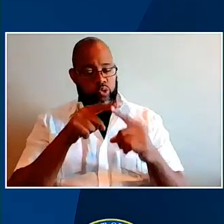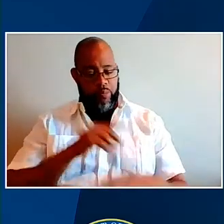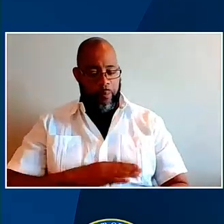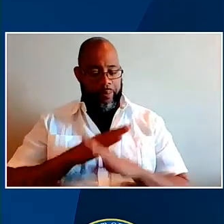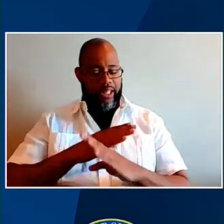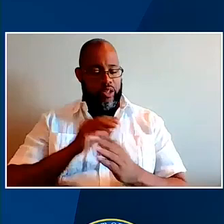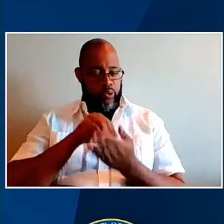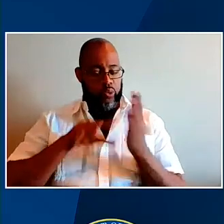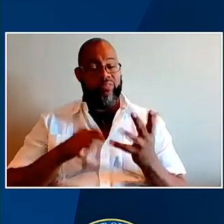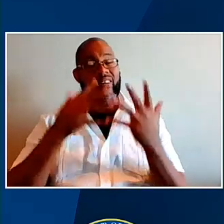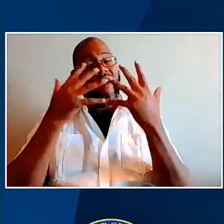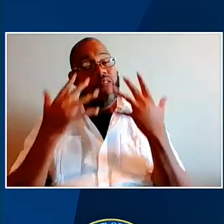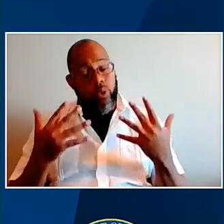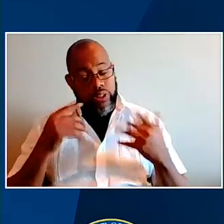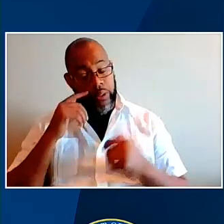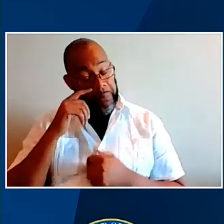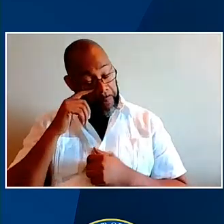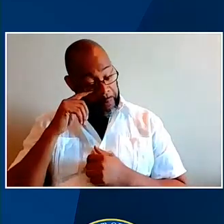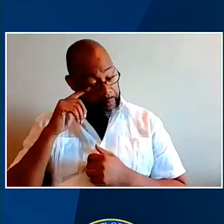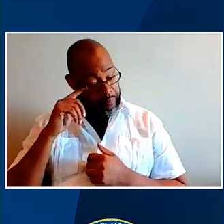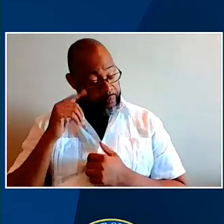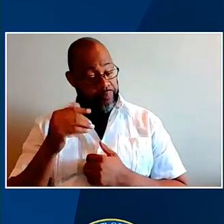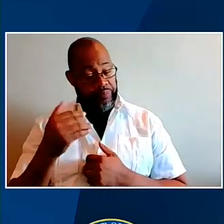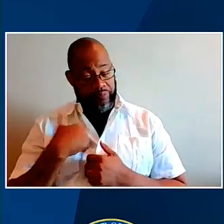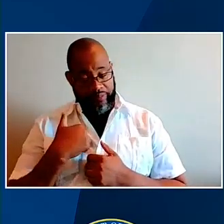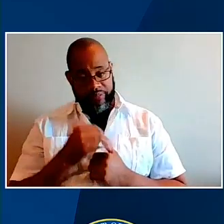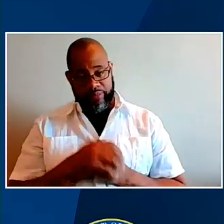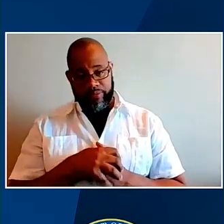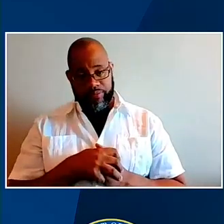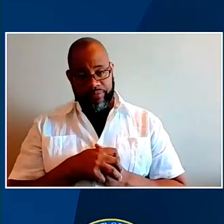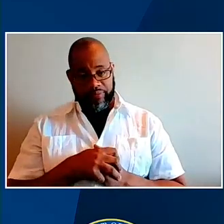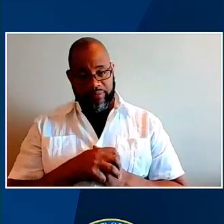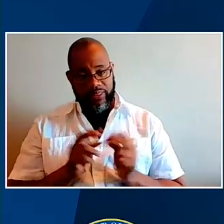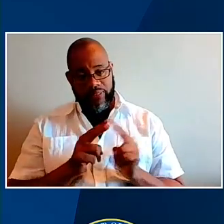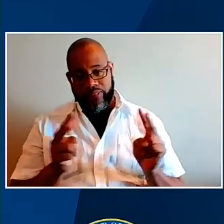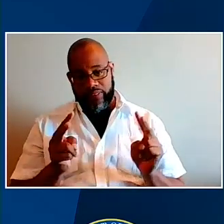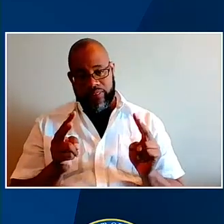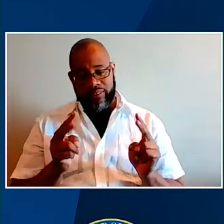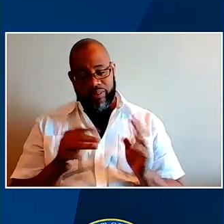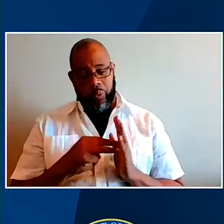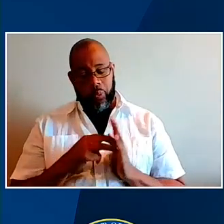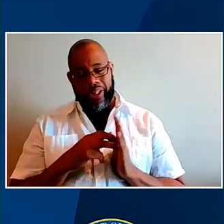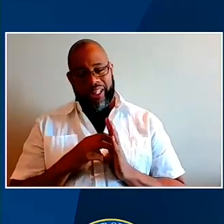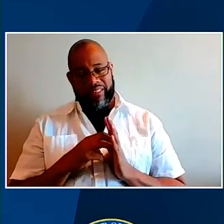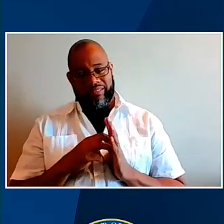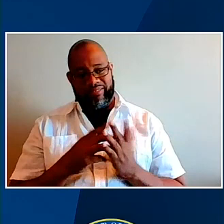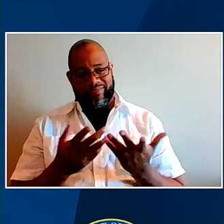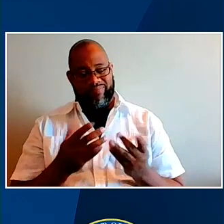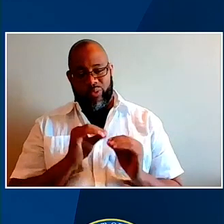Unfortunately, there are very, very weak or practically nonexistent requirements.